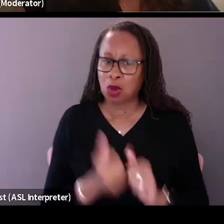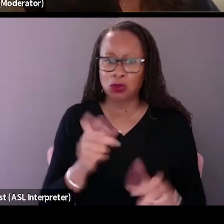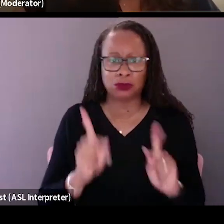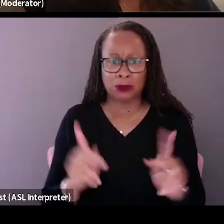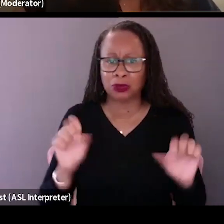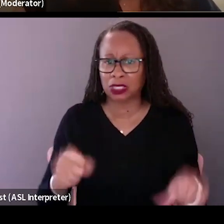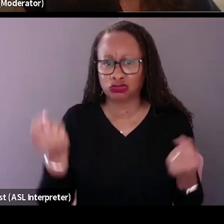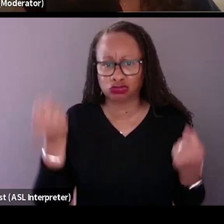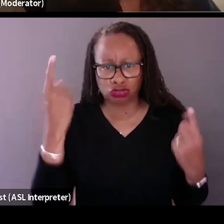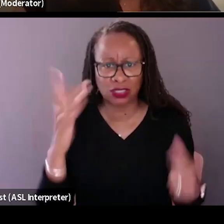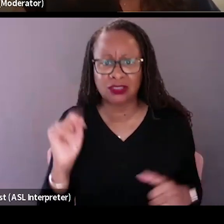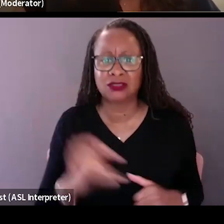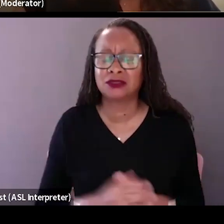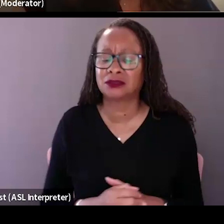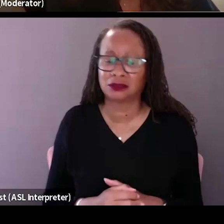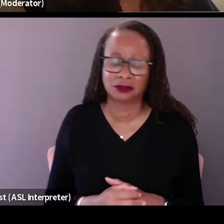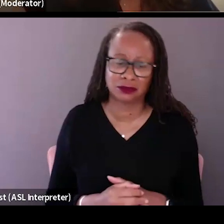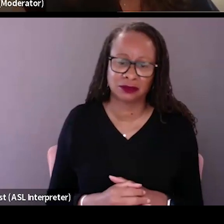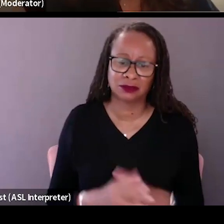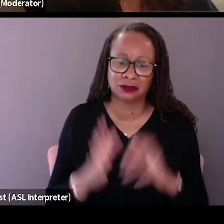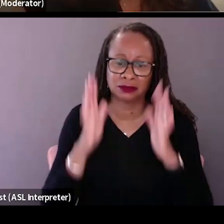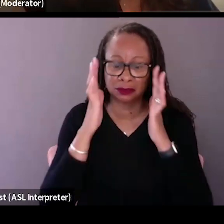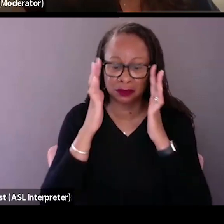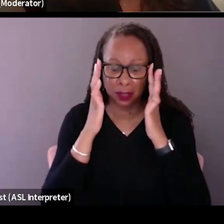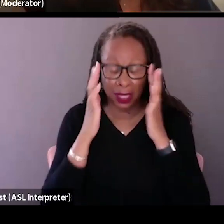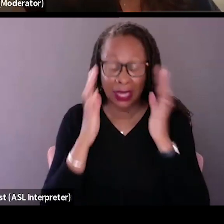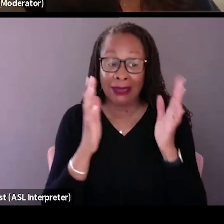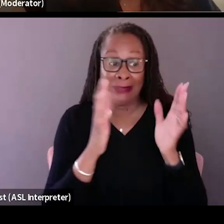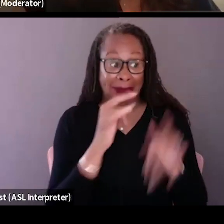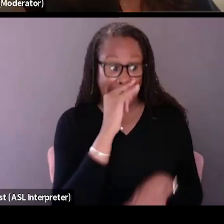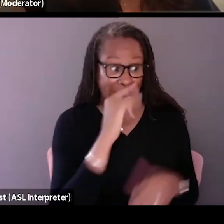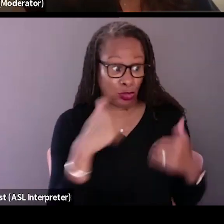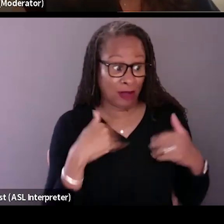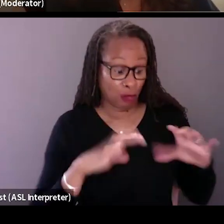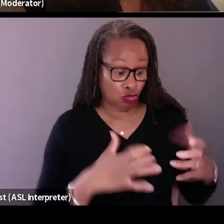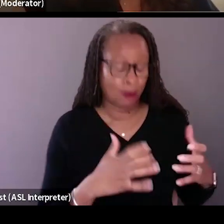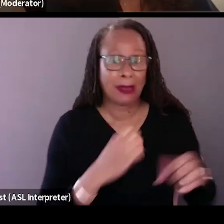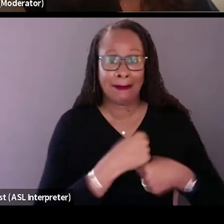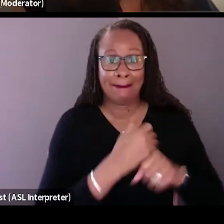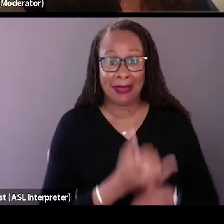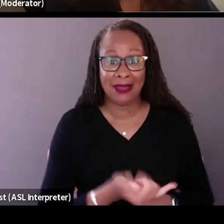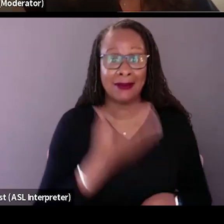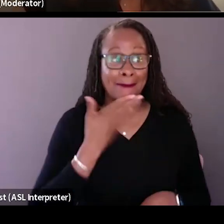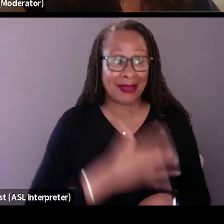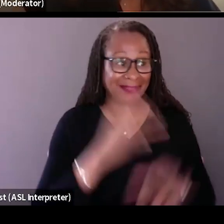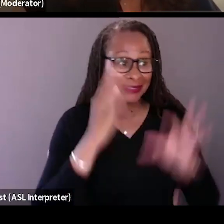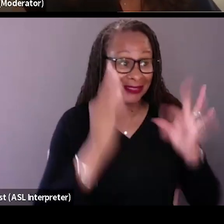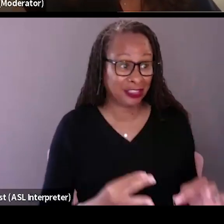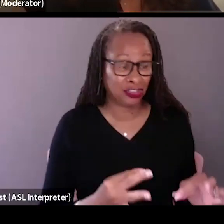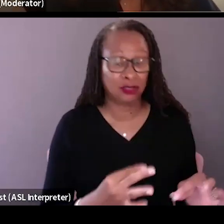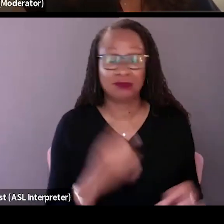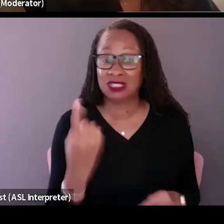you know, these are kids that made bad decisions and something tragic happened. If it's a boat, it's a car.